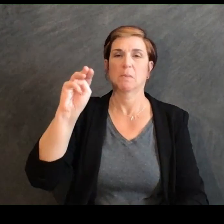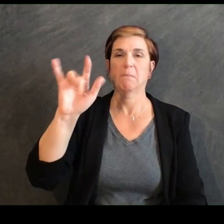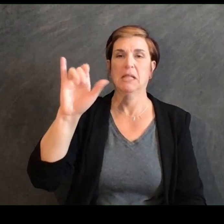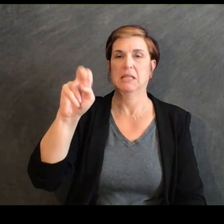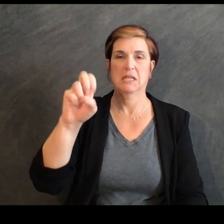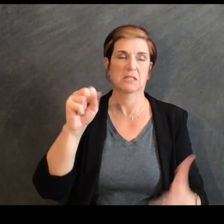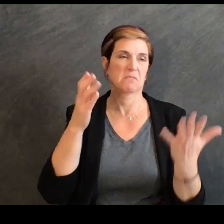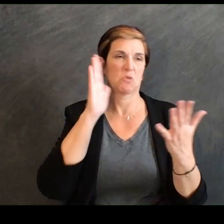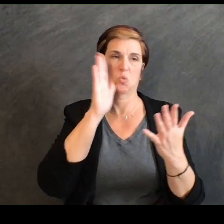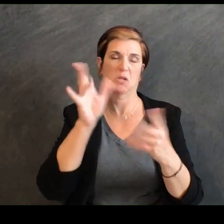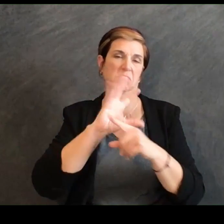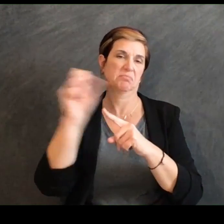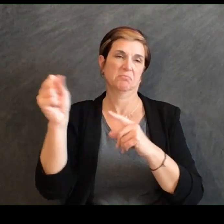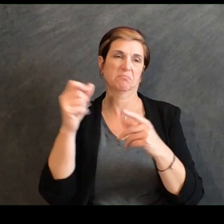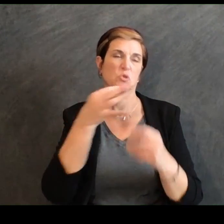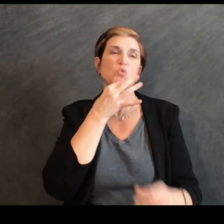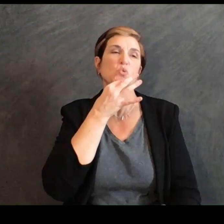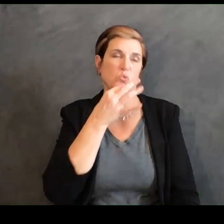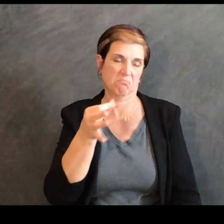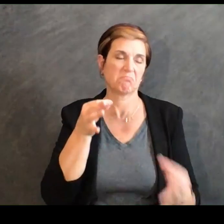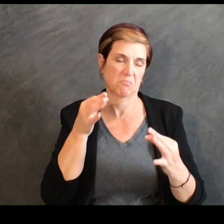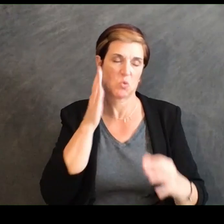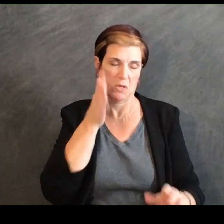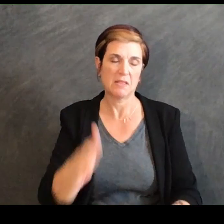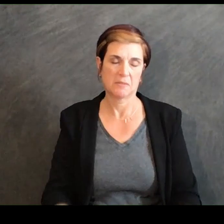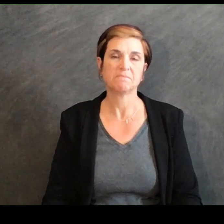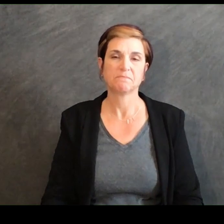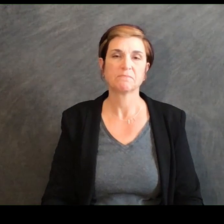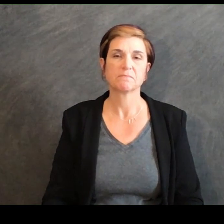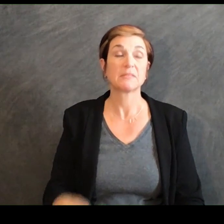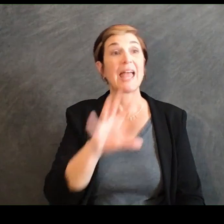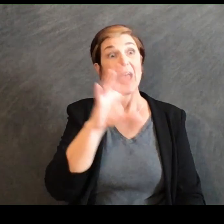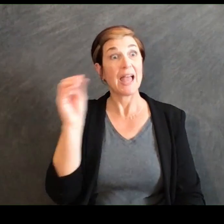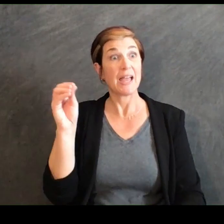of time so no and what we have done and we are going to be leaving a very